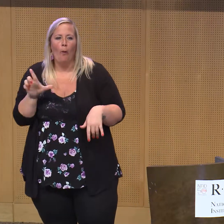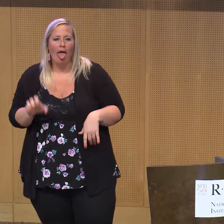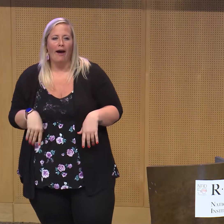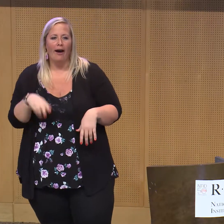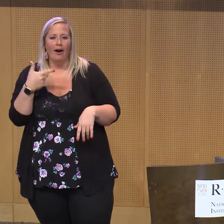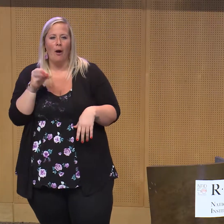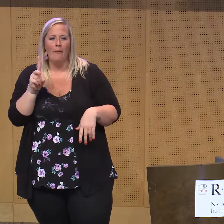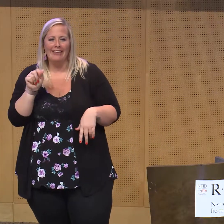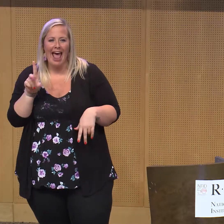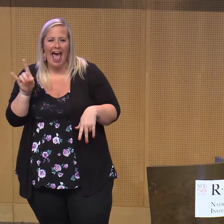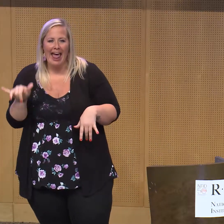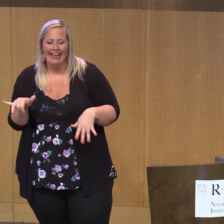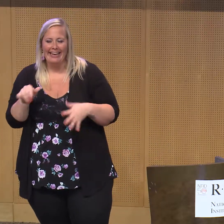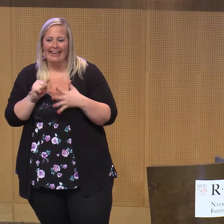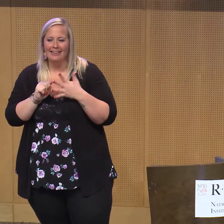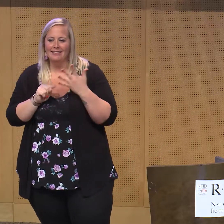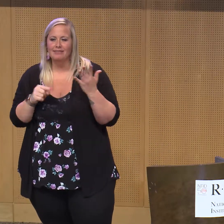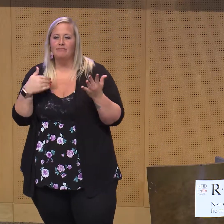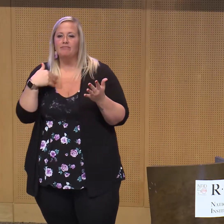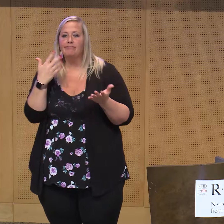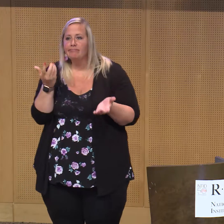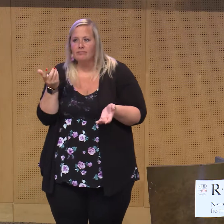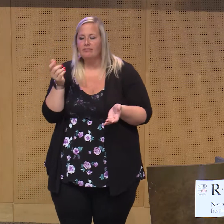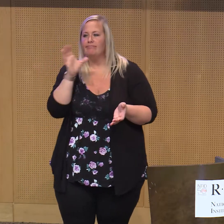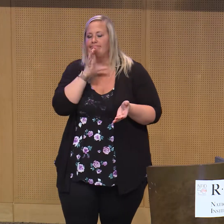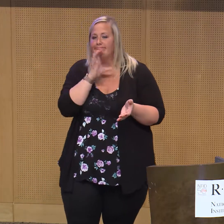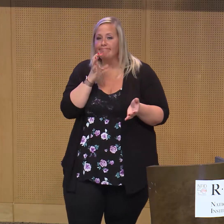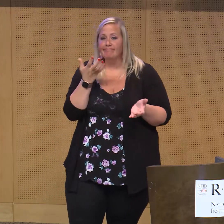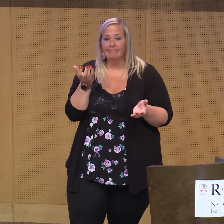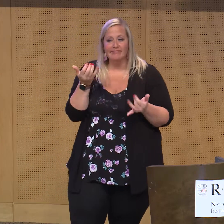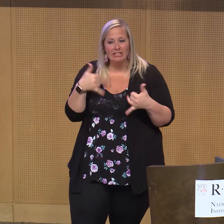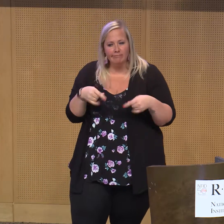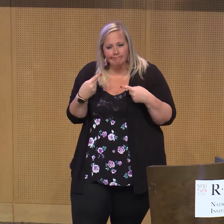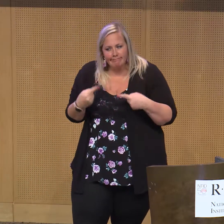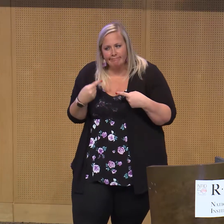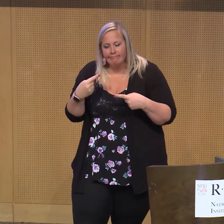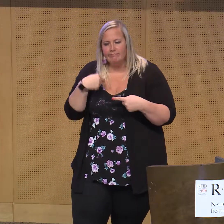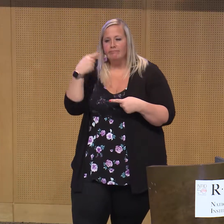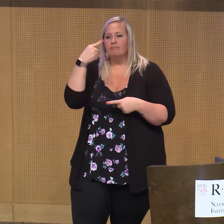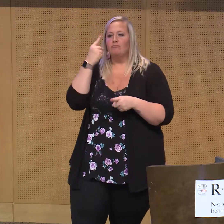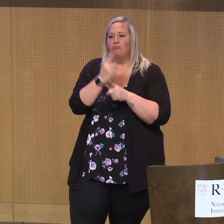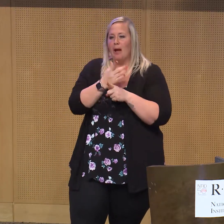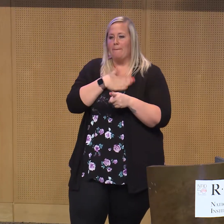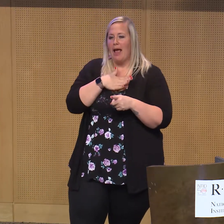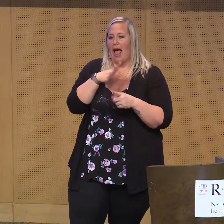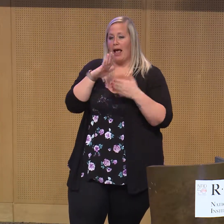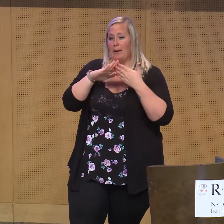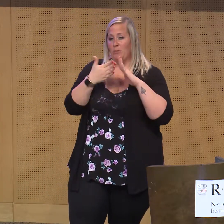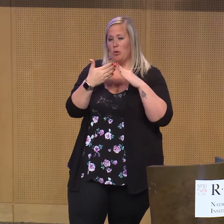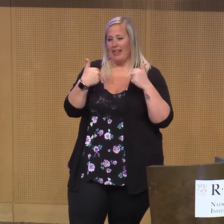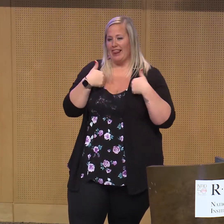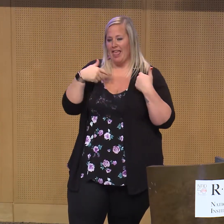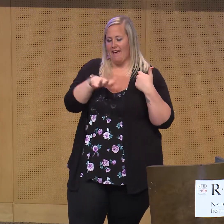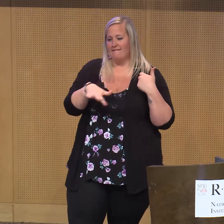because you don't know if you don't look to find what opportunities are available for posted jobs.